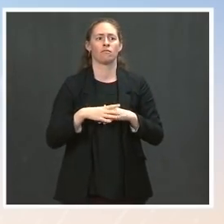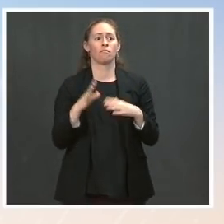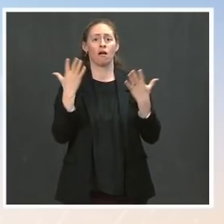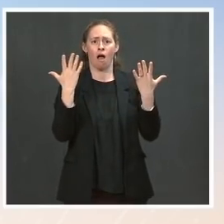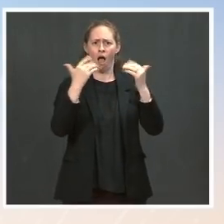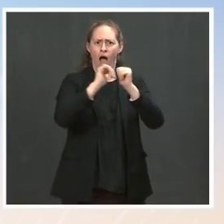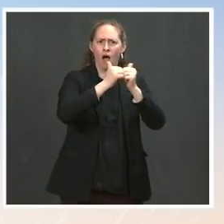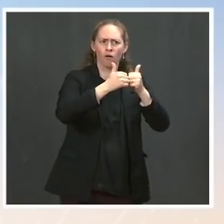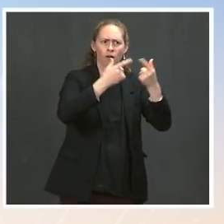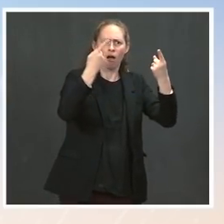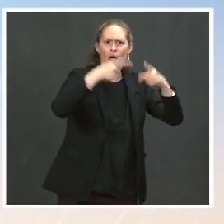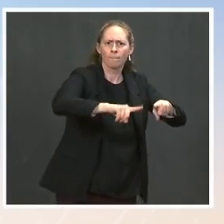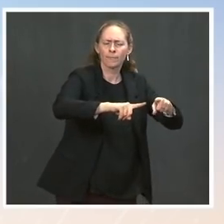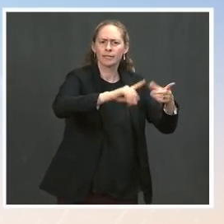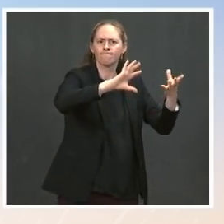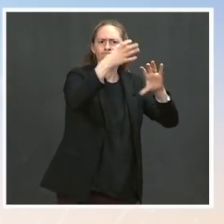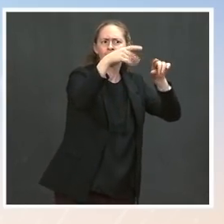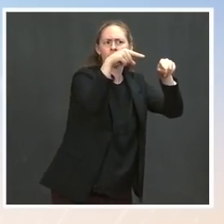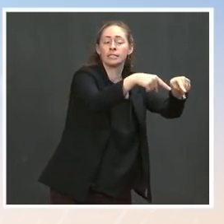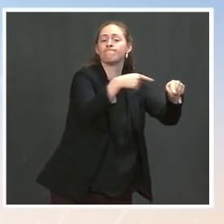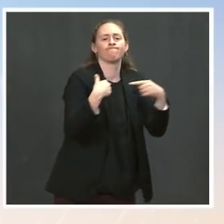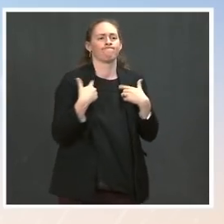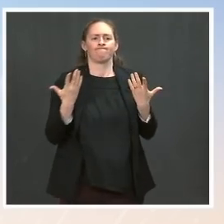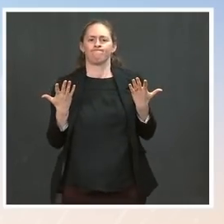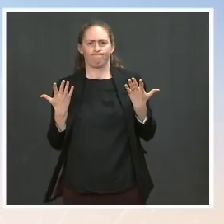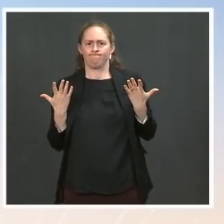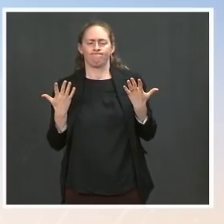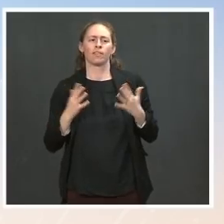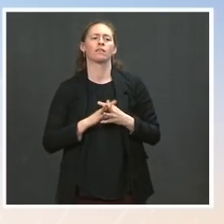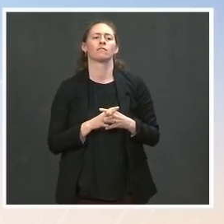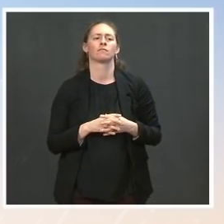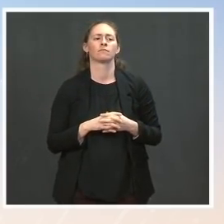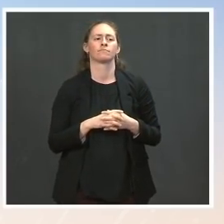I will say, on your first question, though: We are focused on the discussions